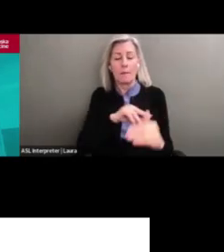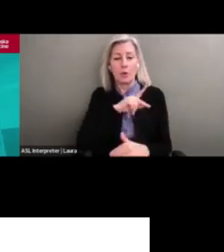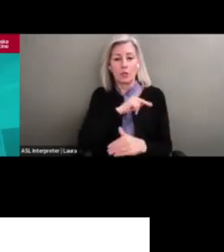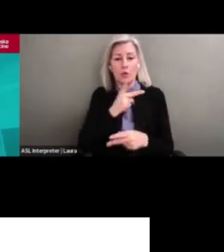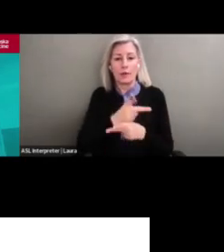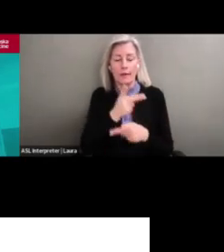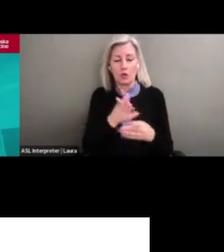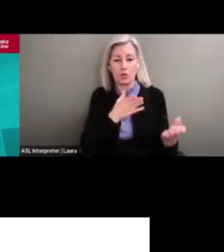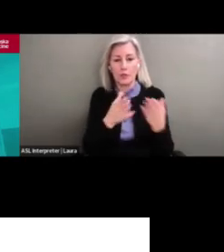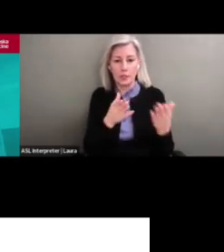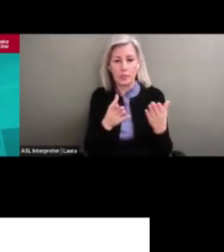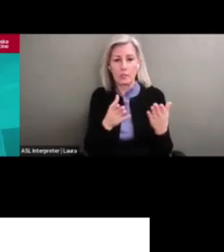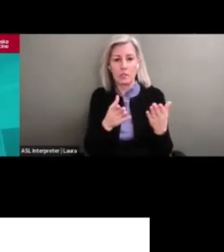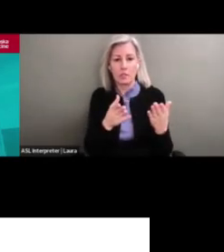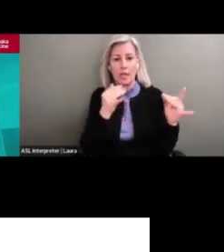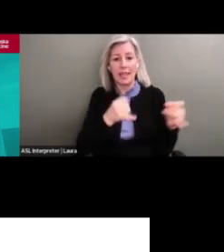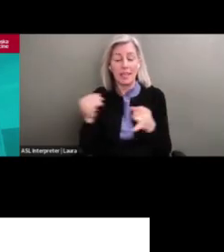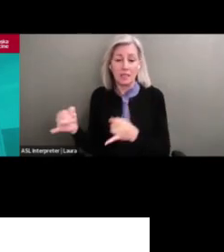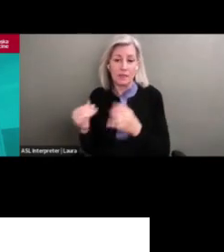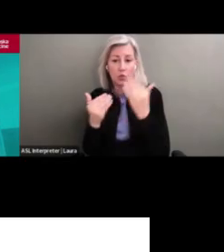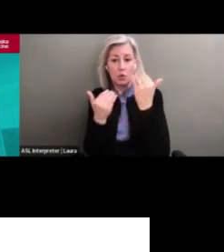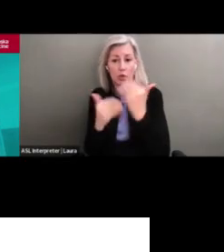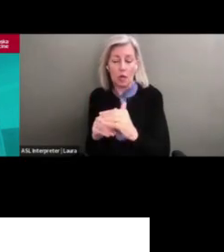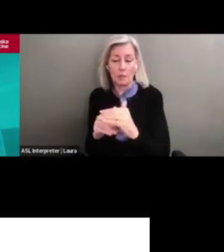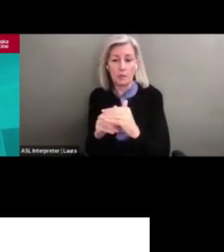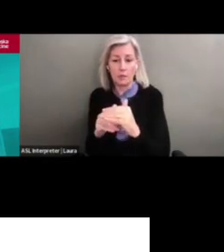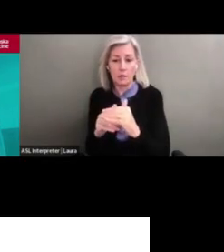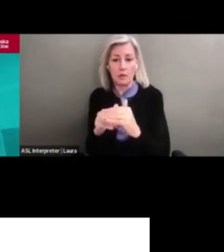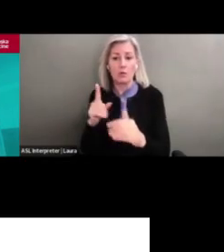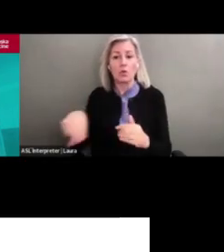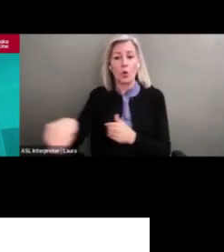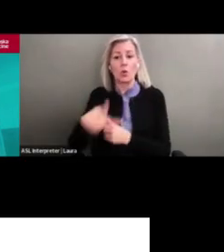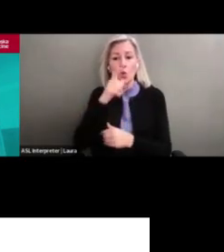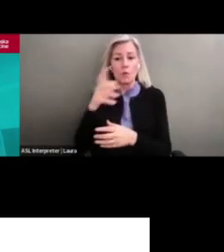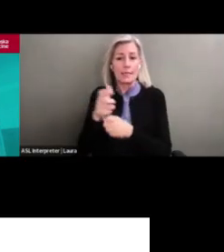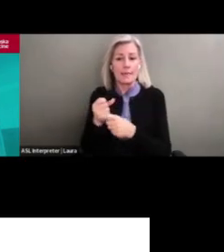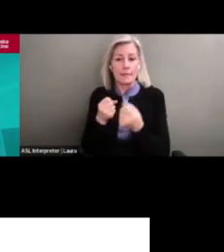the title, 'Nebraska seeks to an retroactive Medicaid coverage, hospital leaders say it will have a disastrous